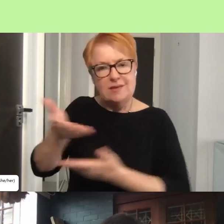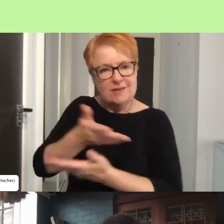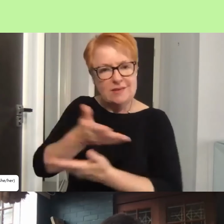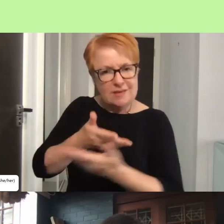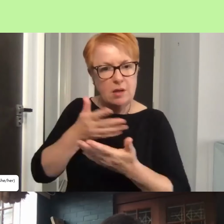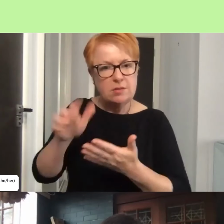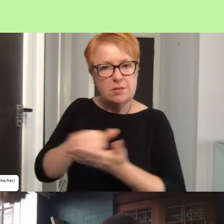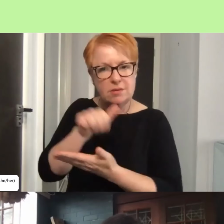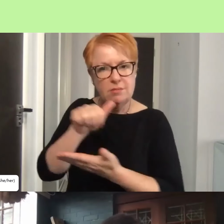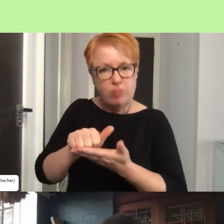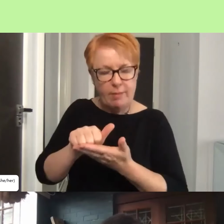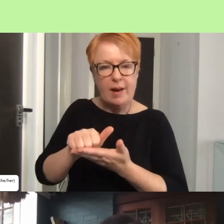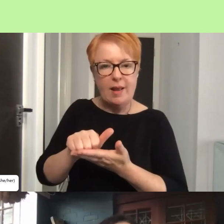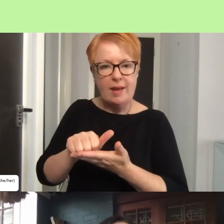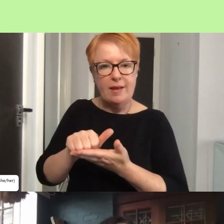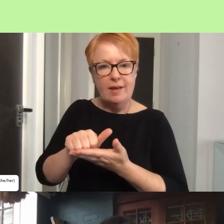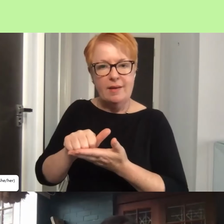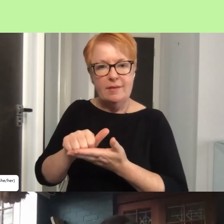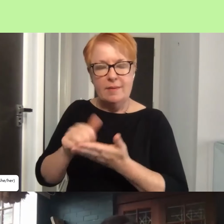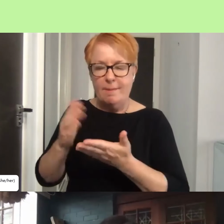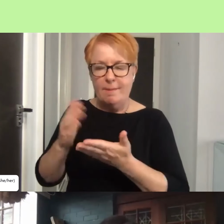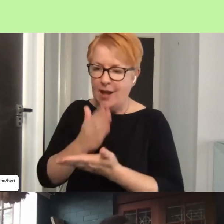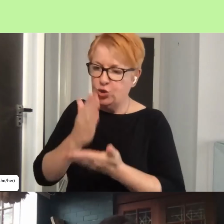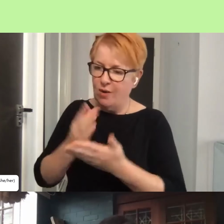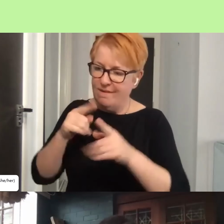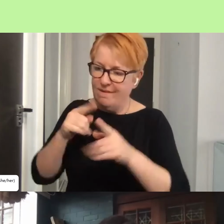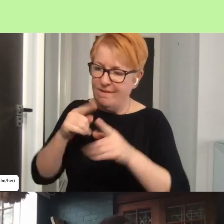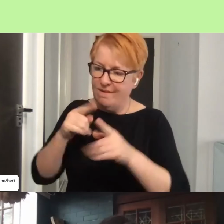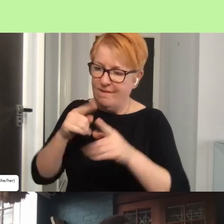and principles, you know, so as I said, we go back to the